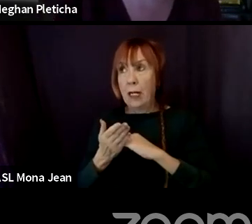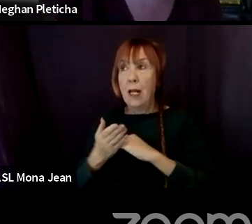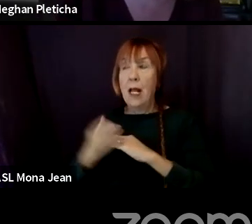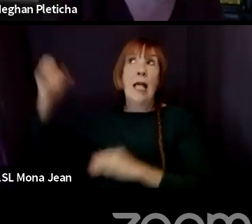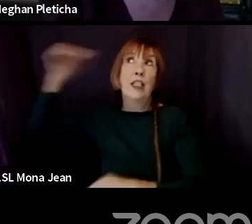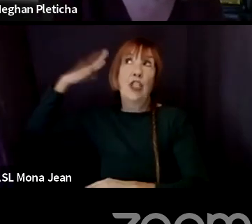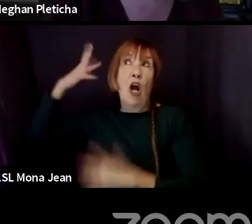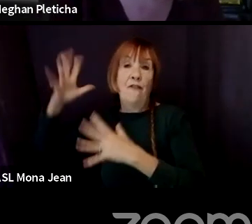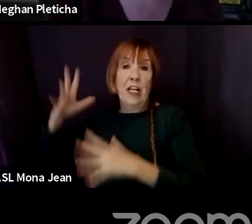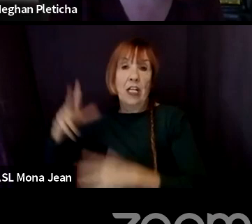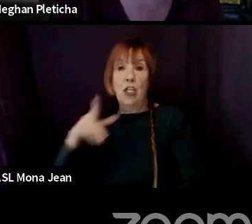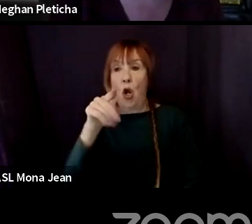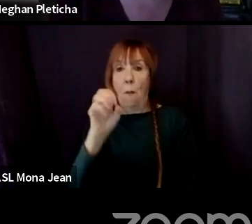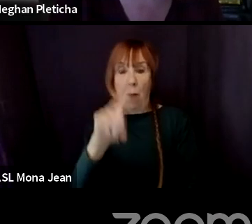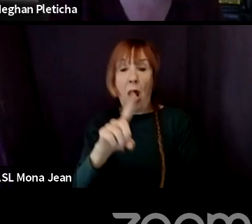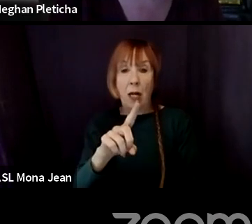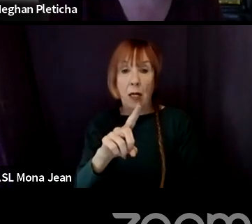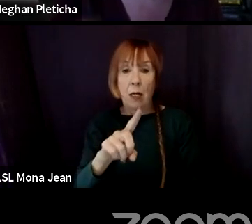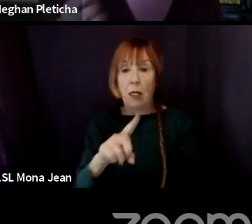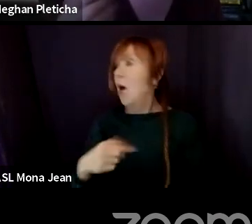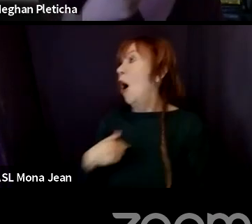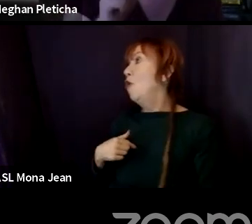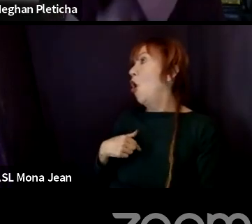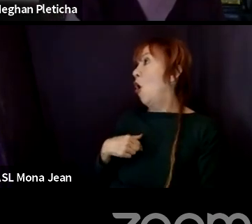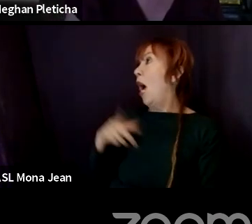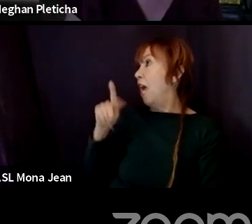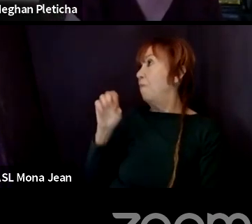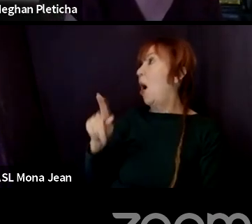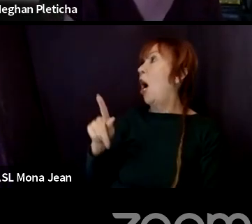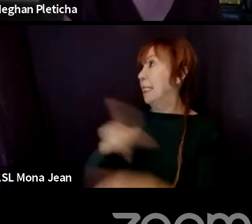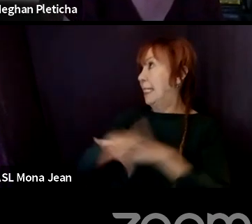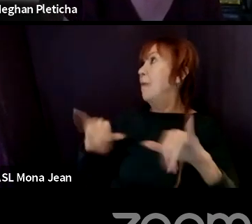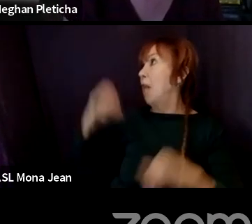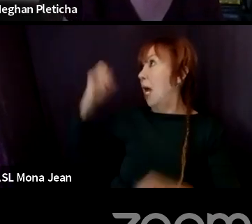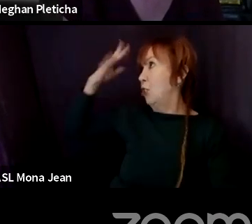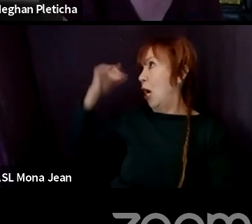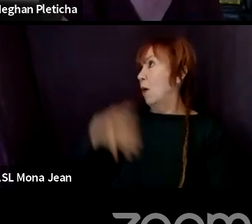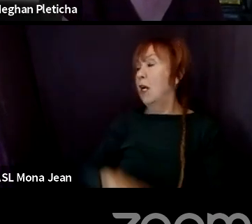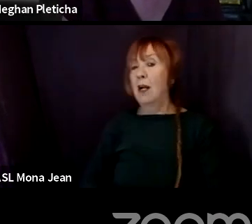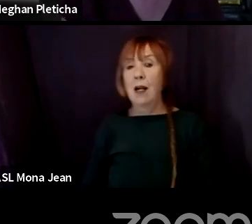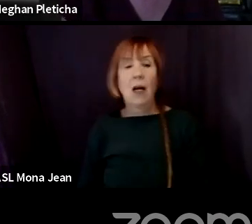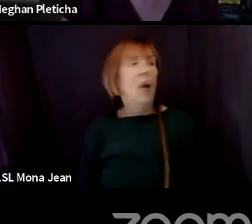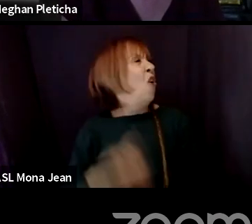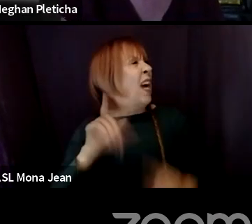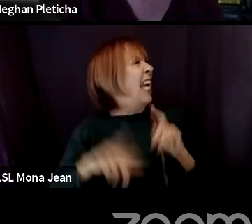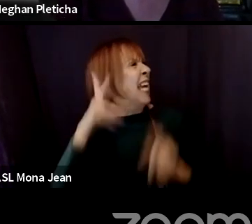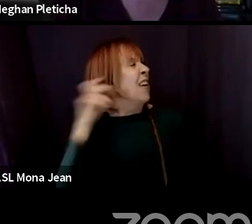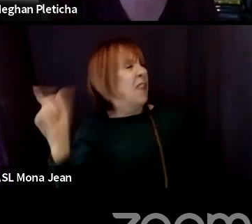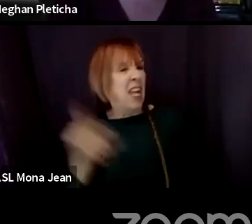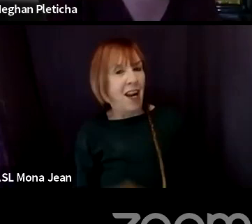Oh, I turn the podcast while I'm in the shower? I do. I can't hear it, I can't hear it enough, I want to hear clearly.